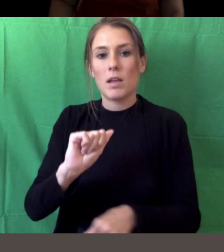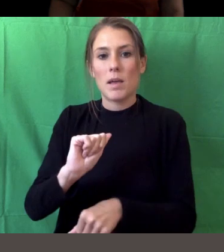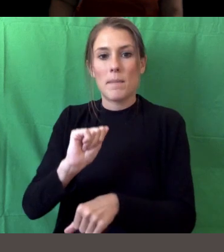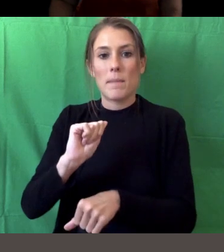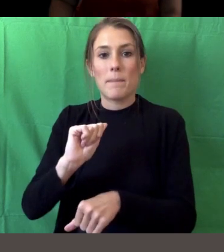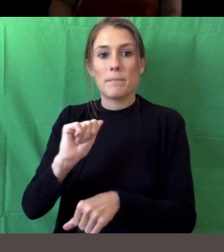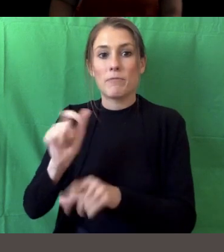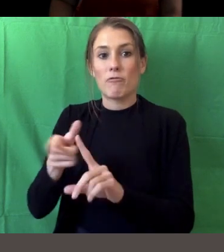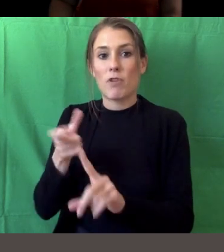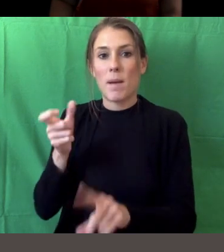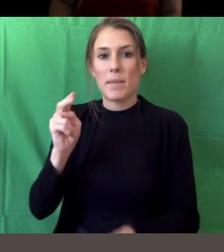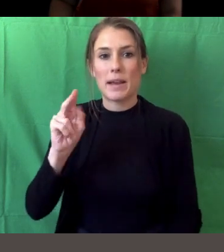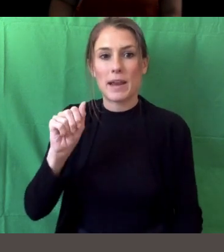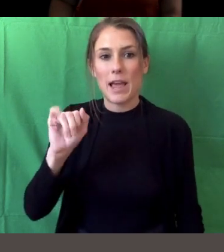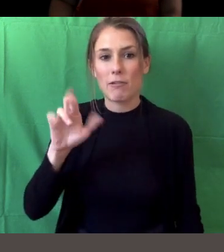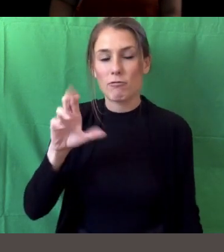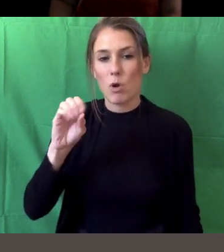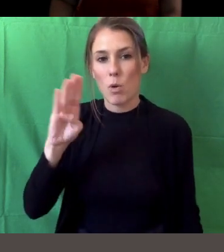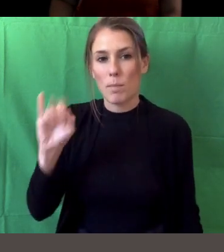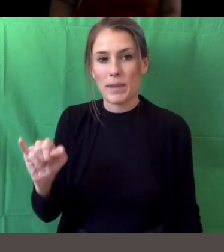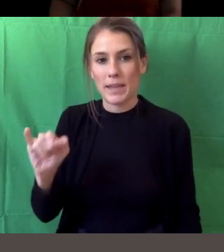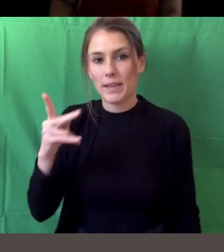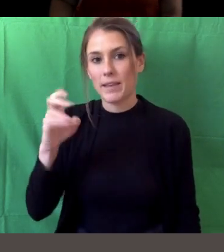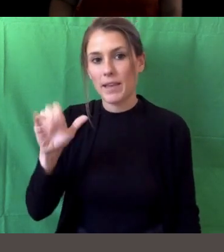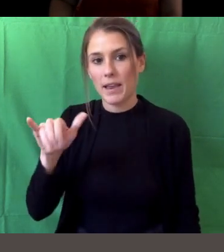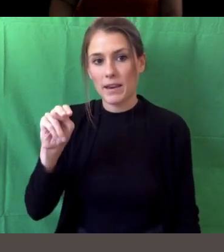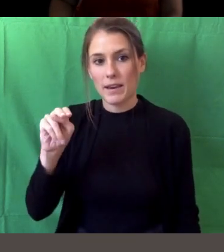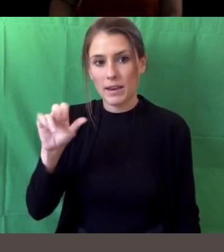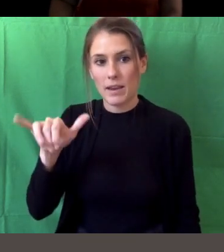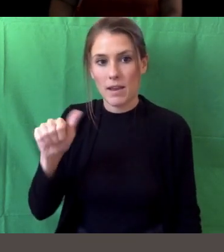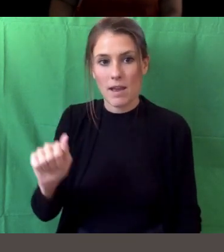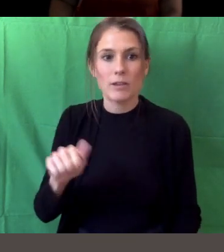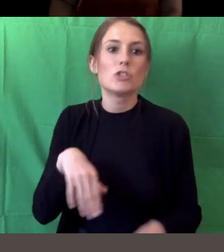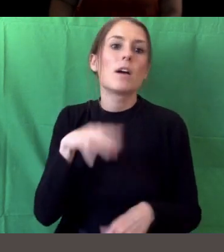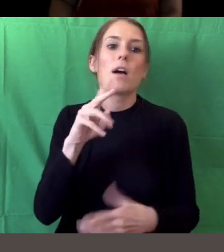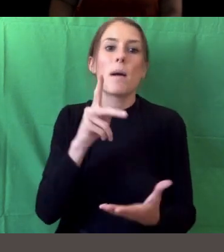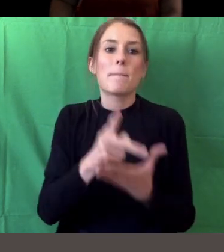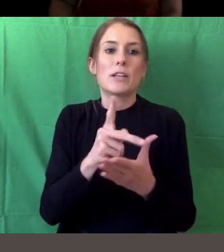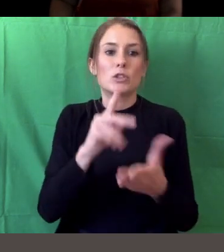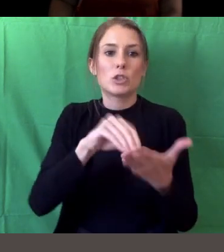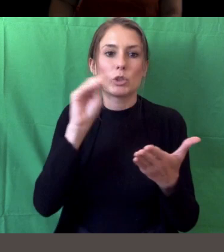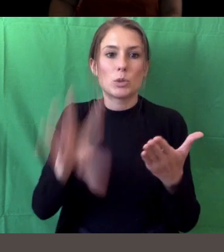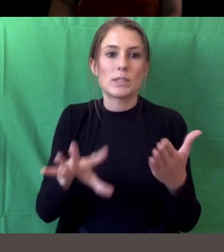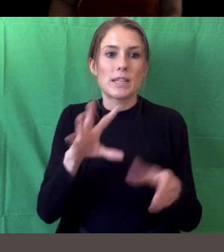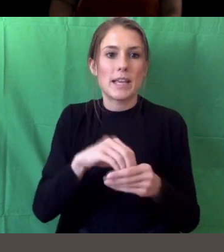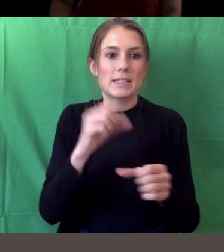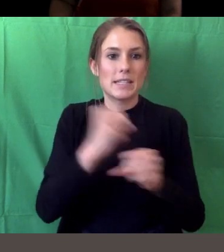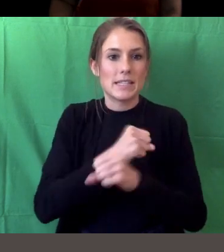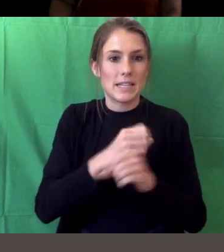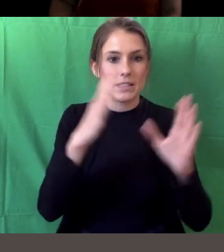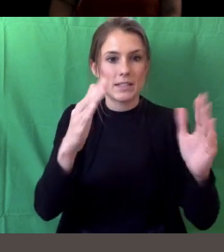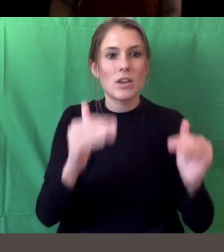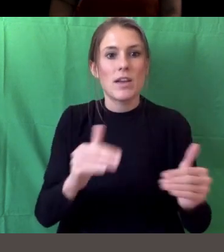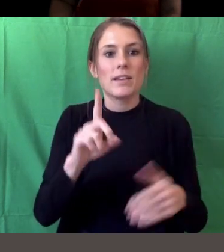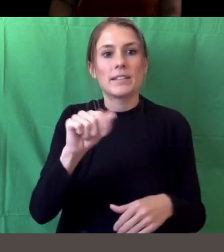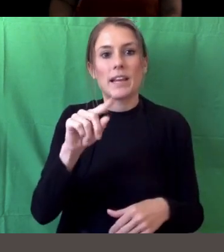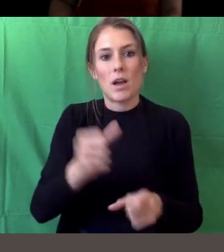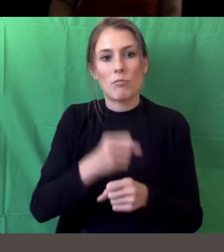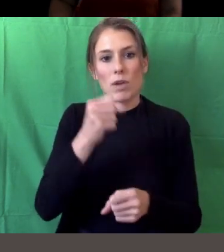She is based in Nairobi, Kenya. She's a master student in statistics. She's a data umbrella community manager.